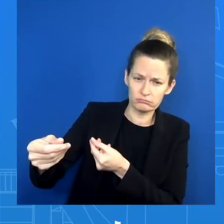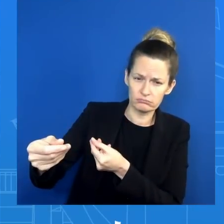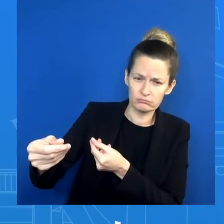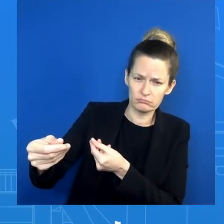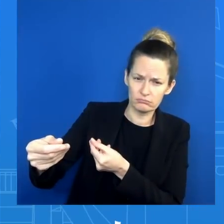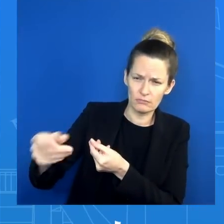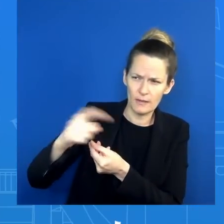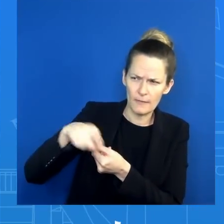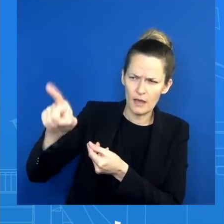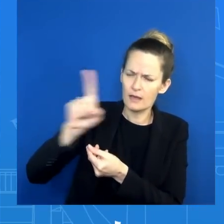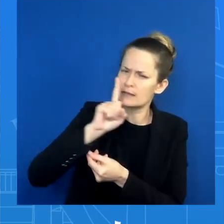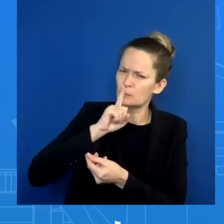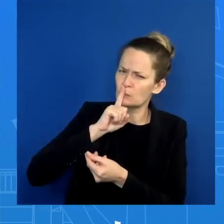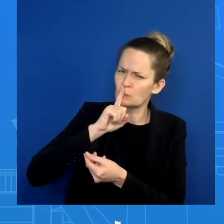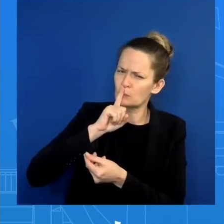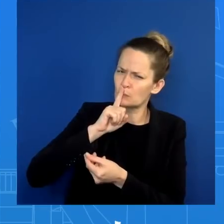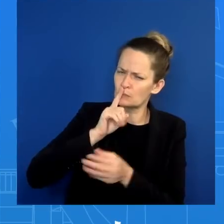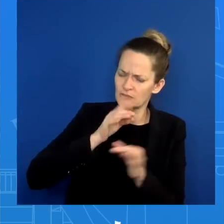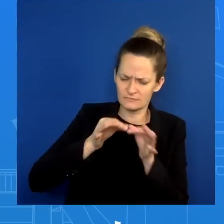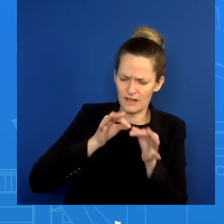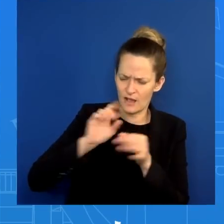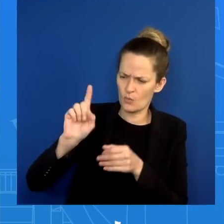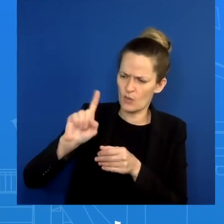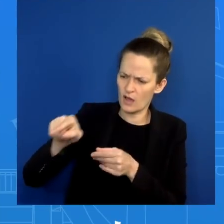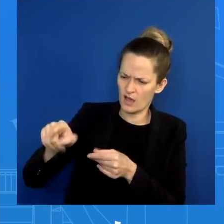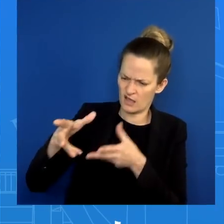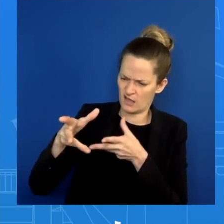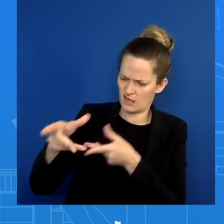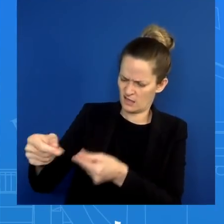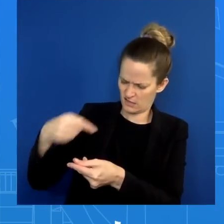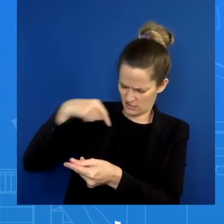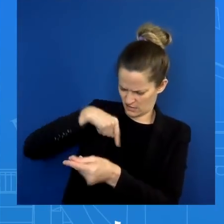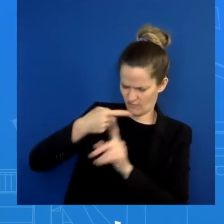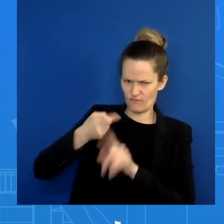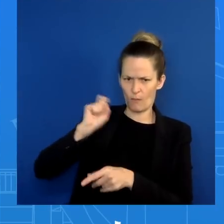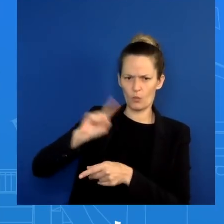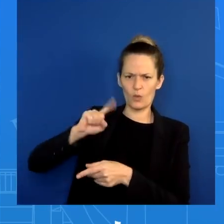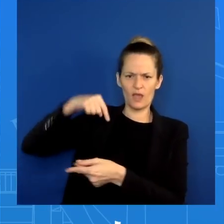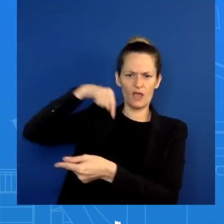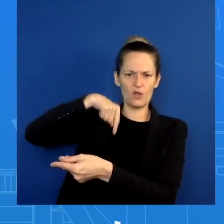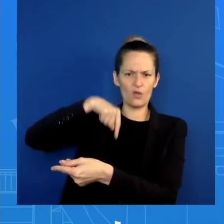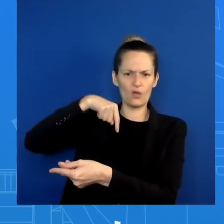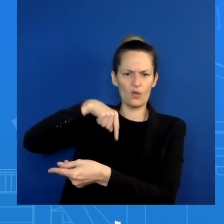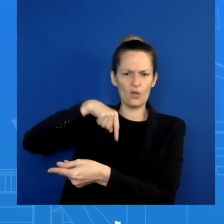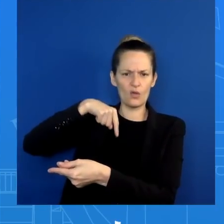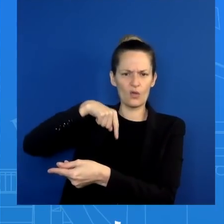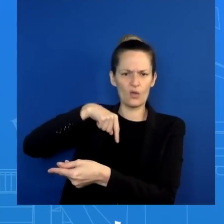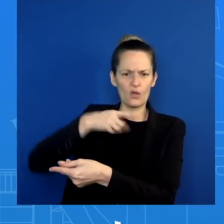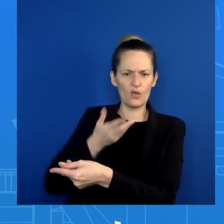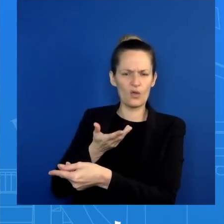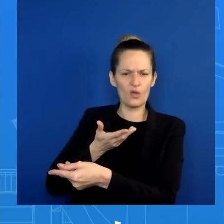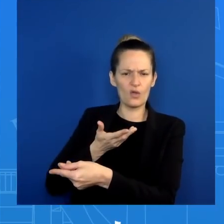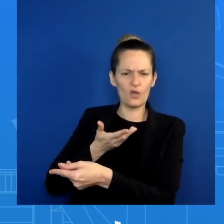you know, obviously that you're willing to use that the deficit savings that you have claimed to do that.